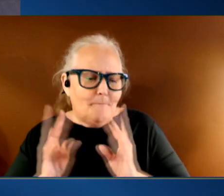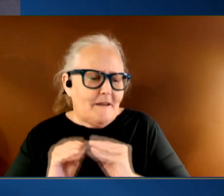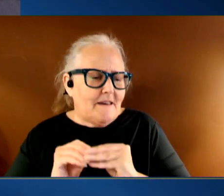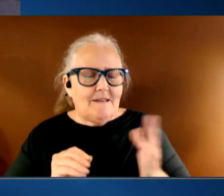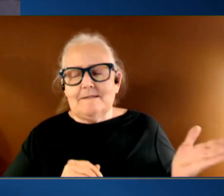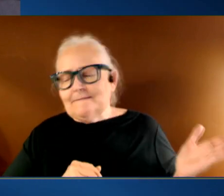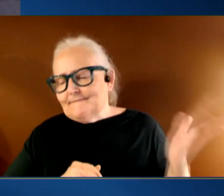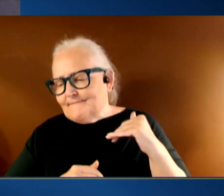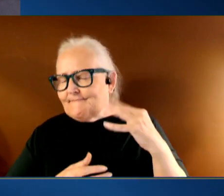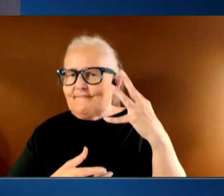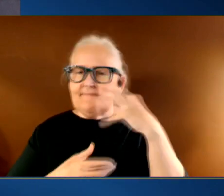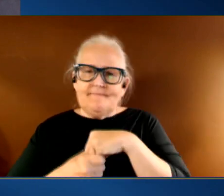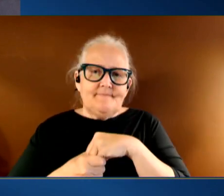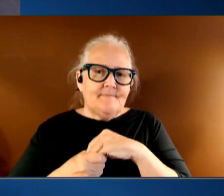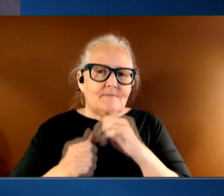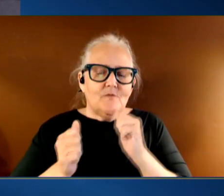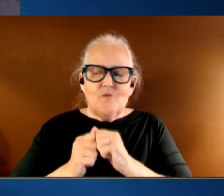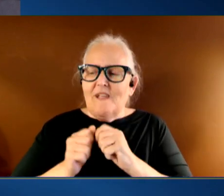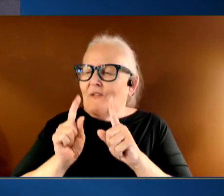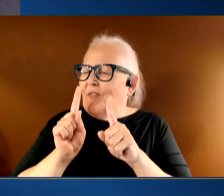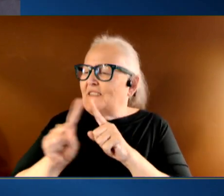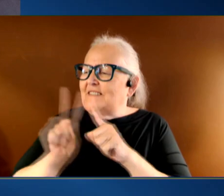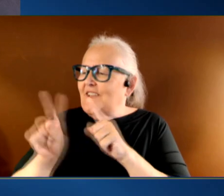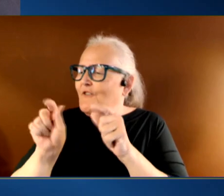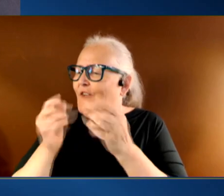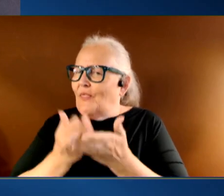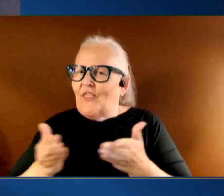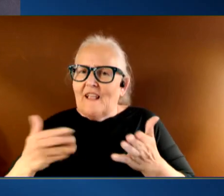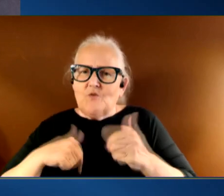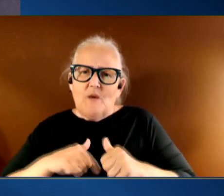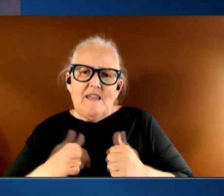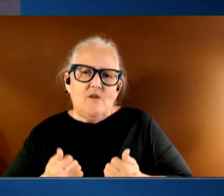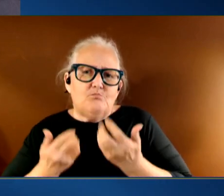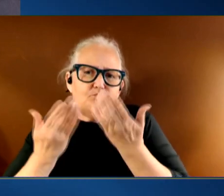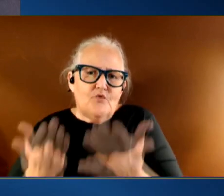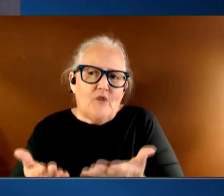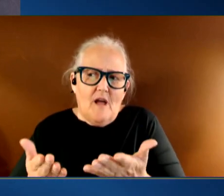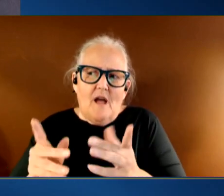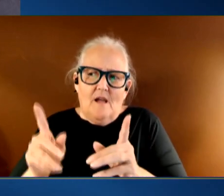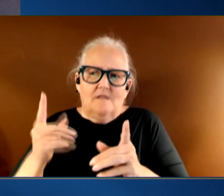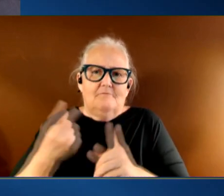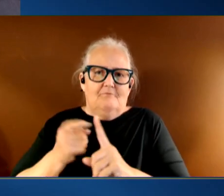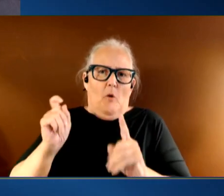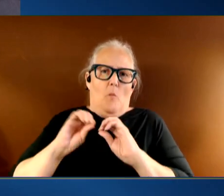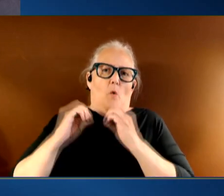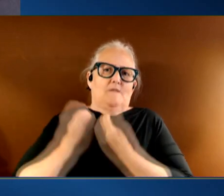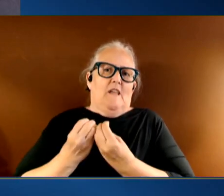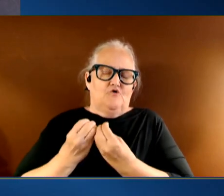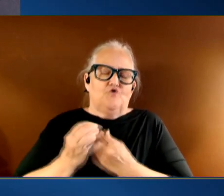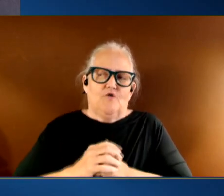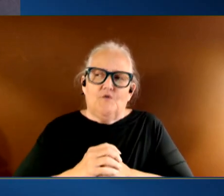into all the things that we've ever done as an organization. And that's what I believe,